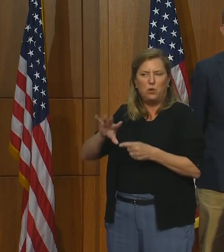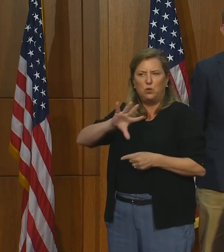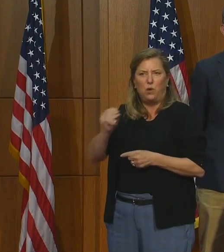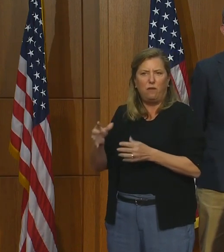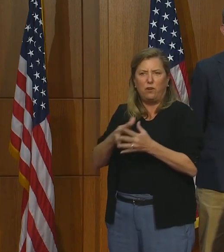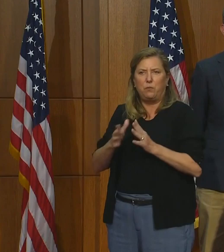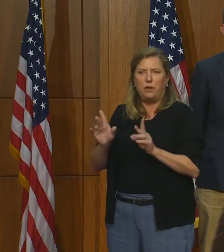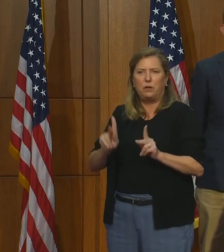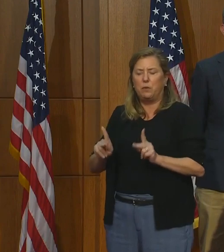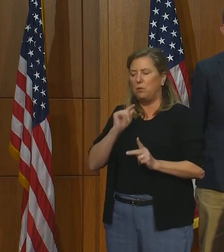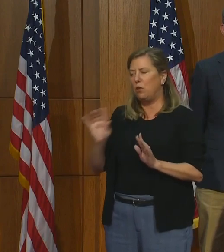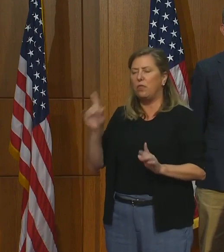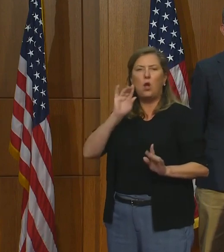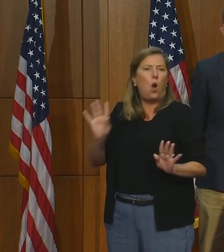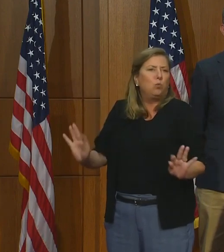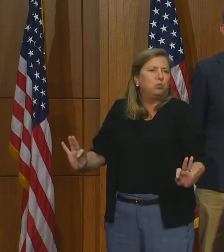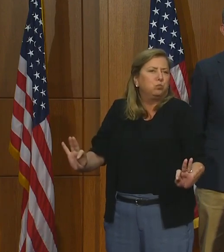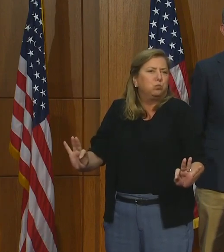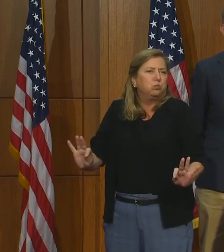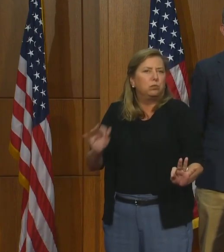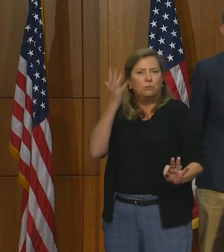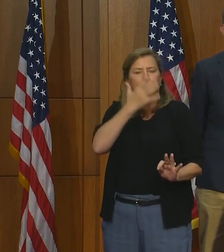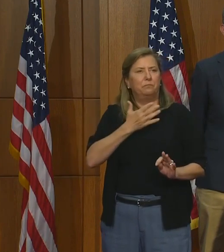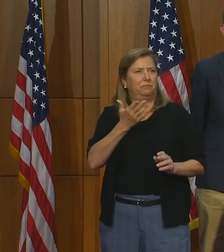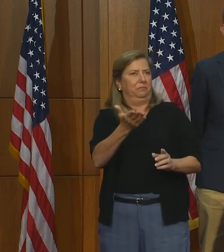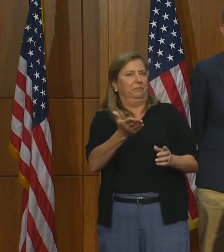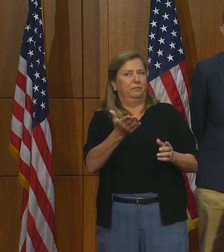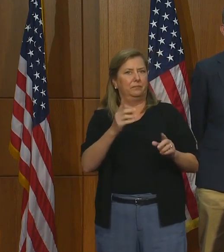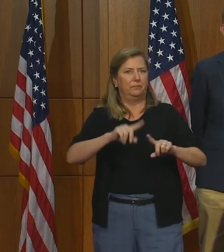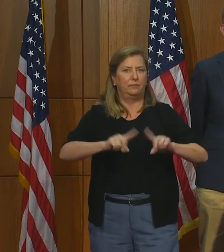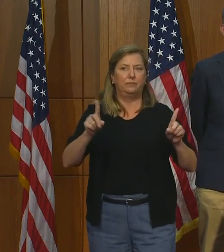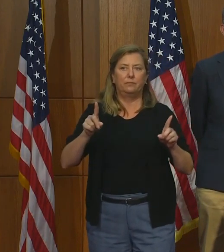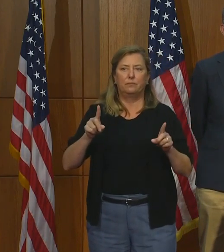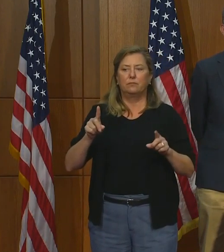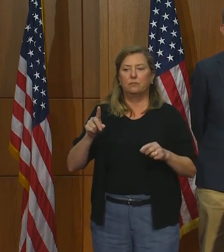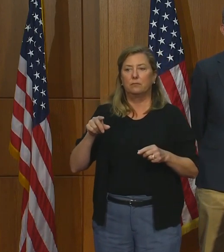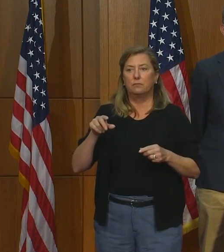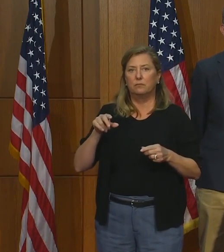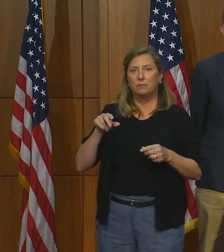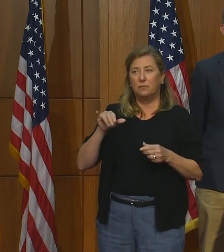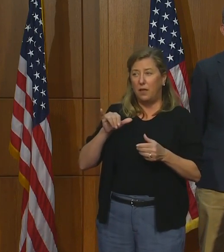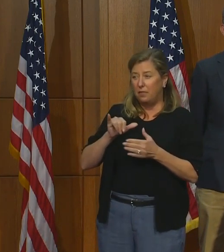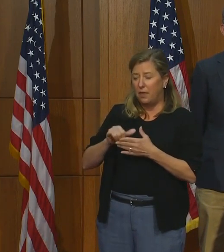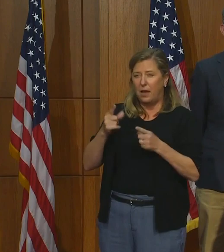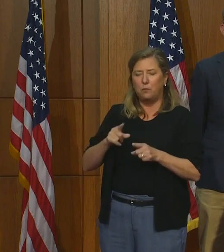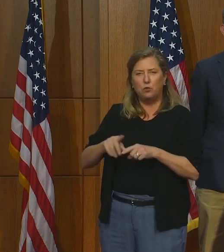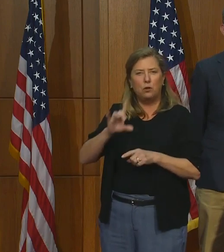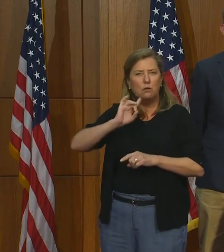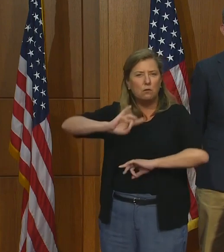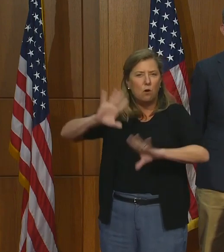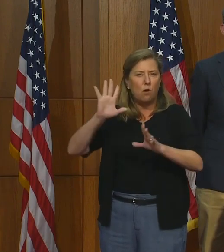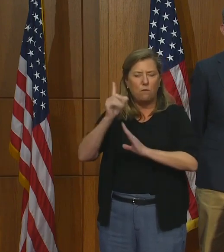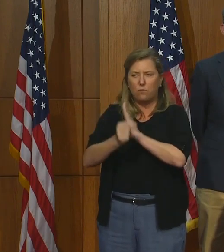EVIL PERPETRATED ON AFRICAN